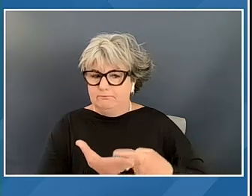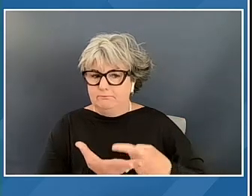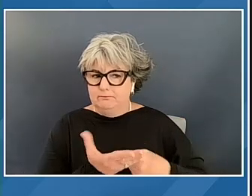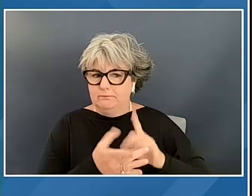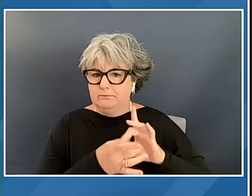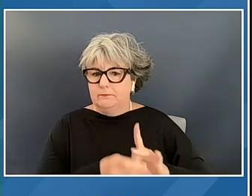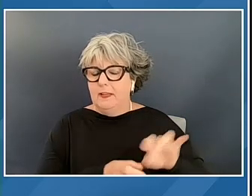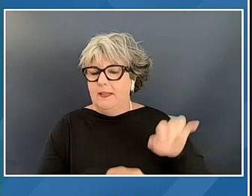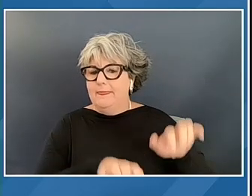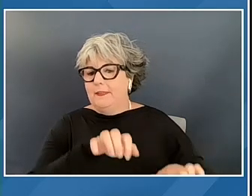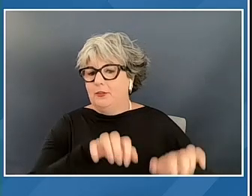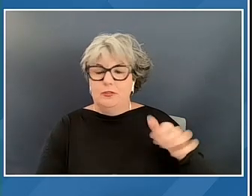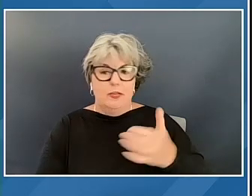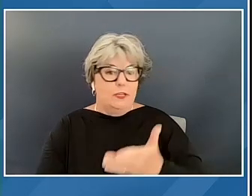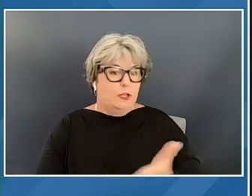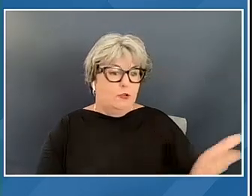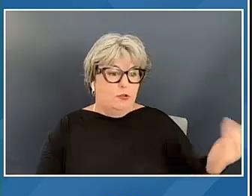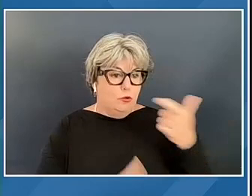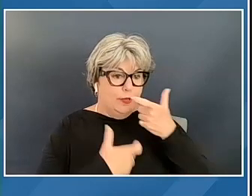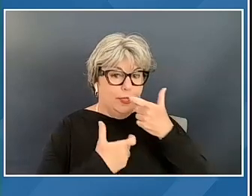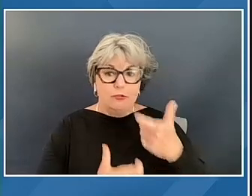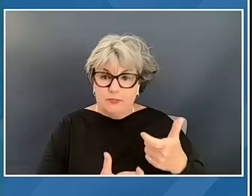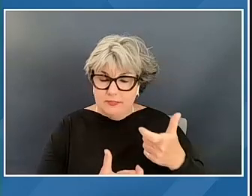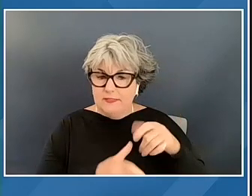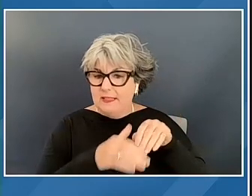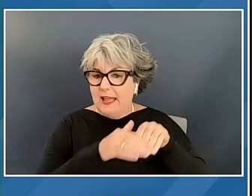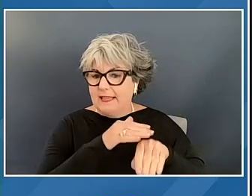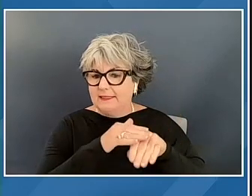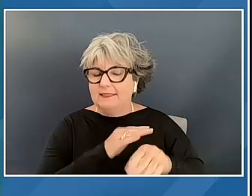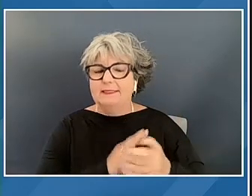who are interested in accessing that. Kathleen?